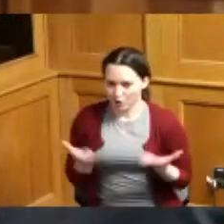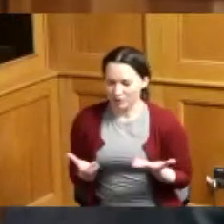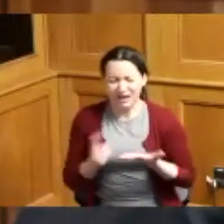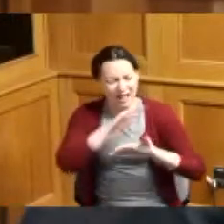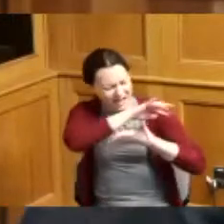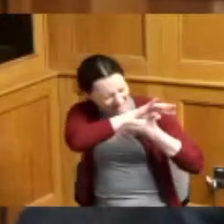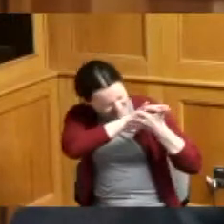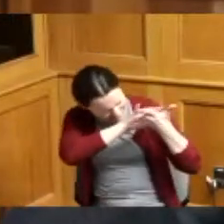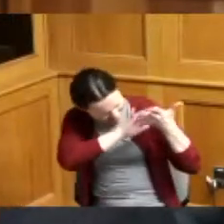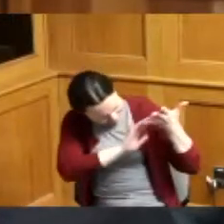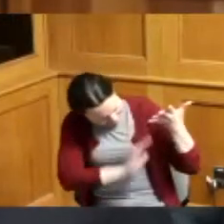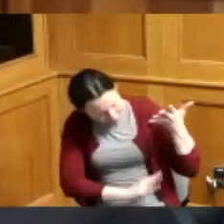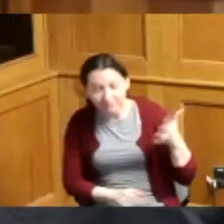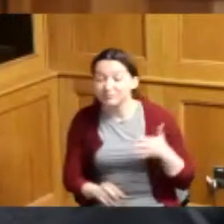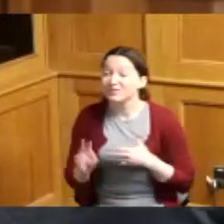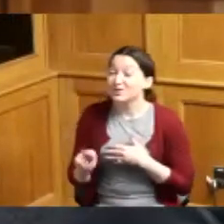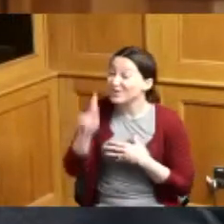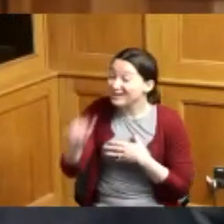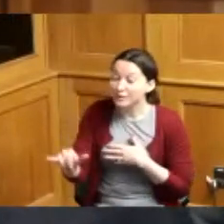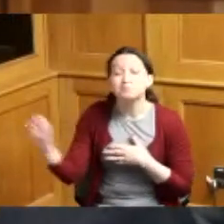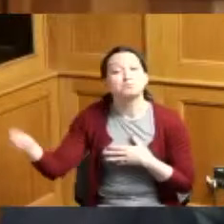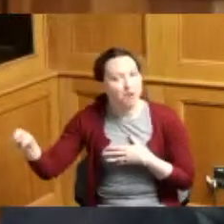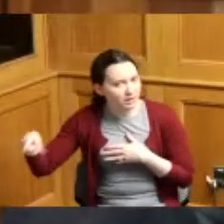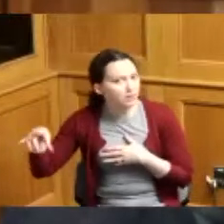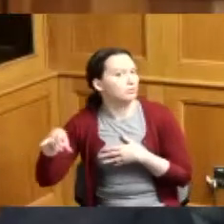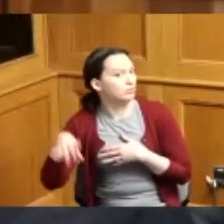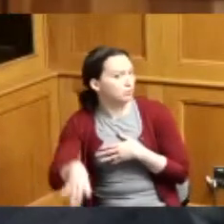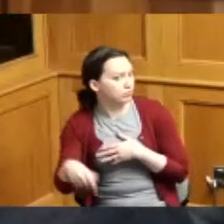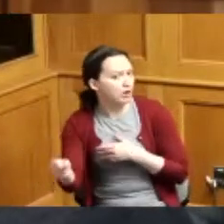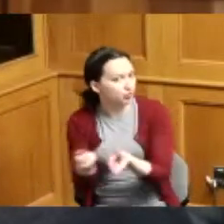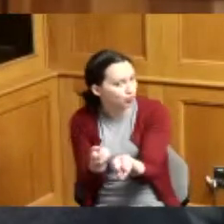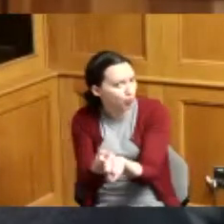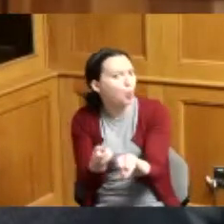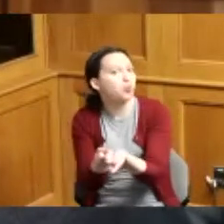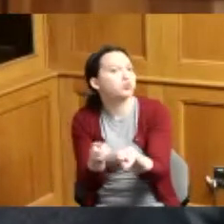consideration uh northern Kentucky has weighed in and uh they are supportive and willing to be